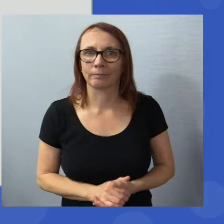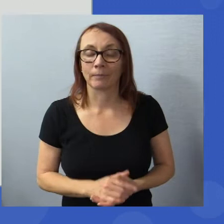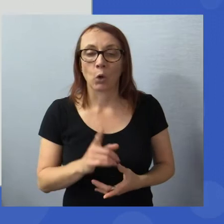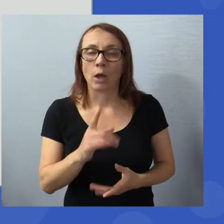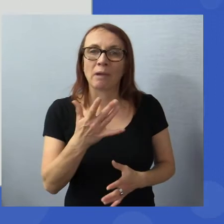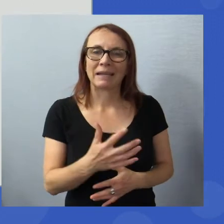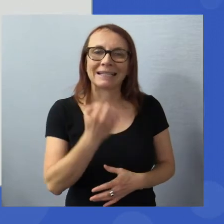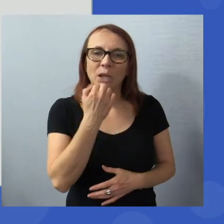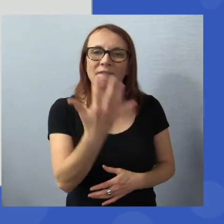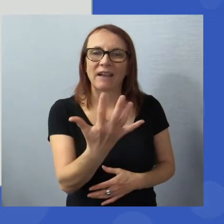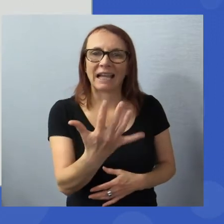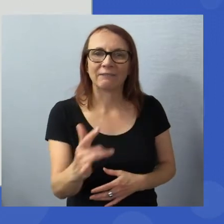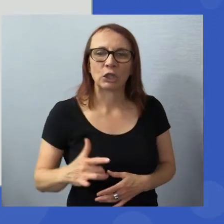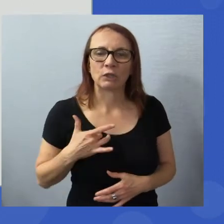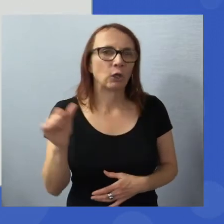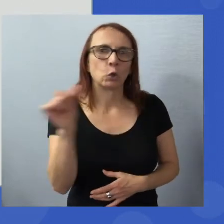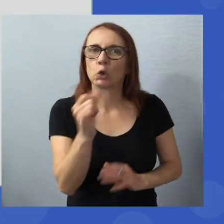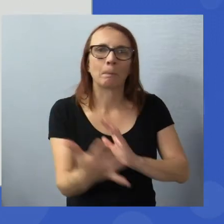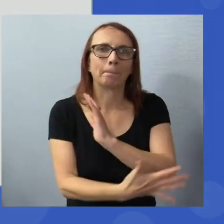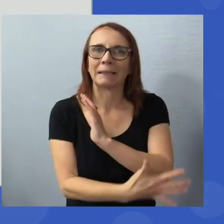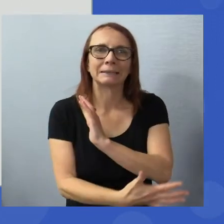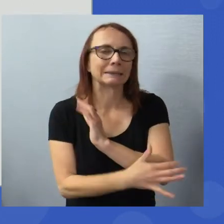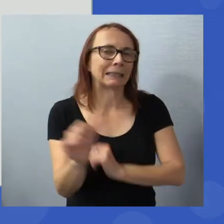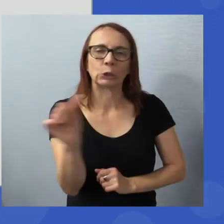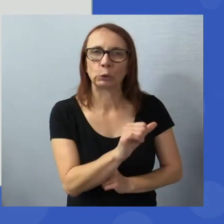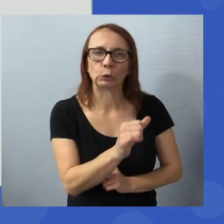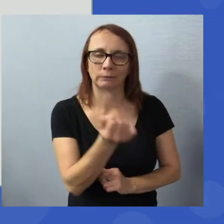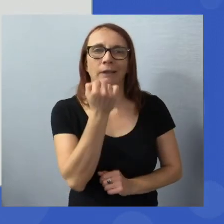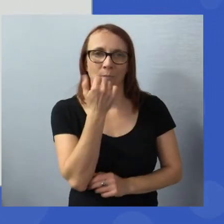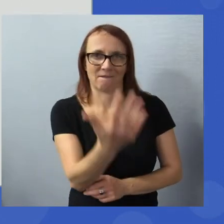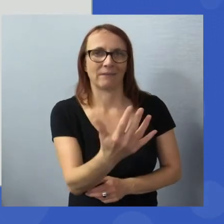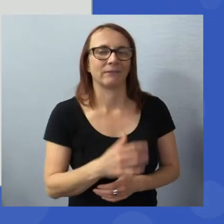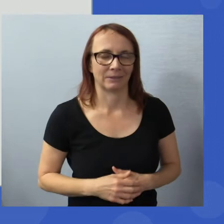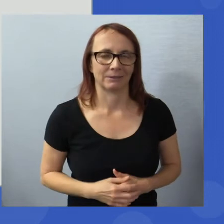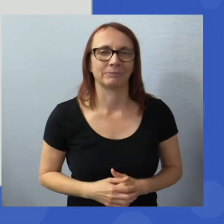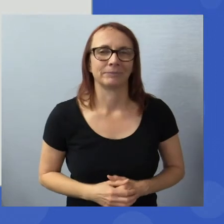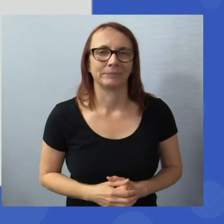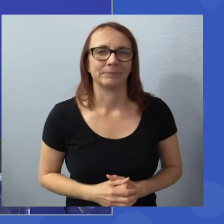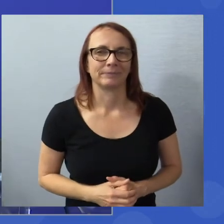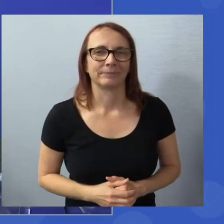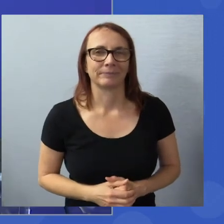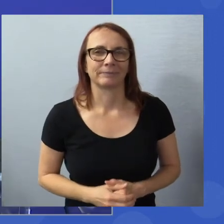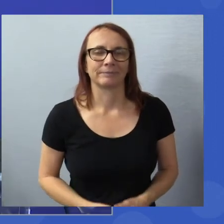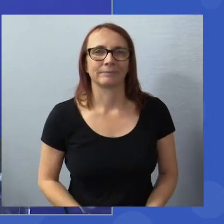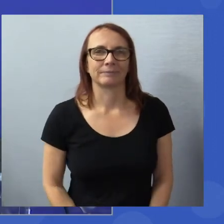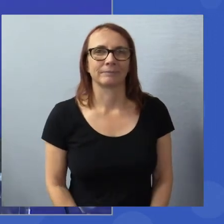issues we shouldn't have any biscuits please press number five okay so if I